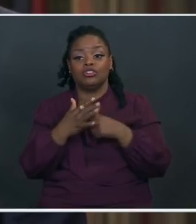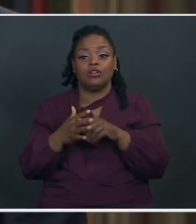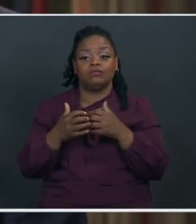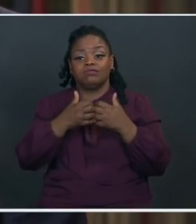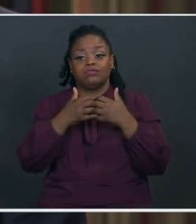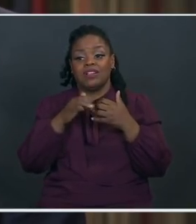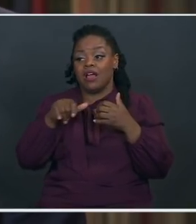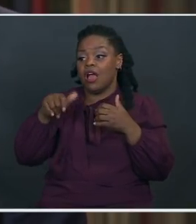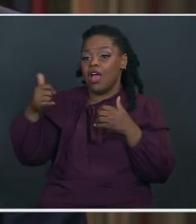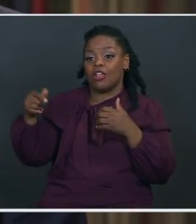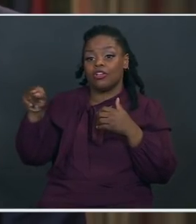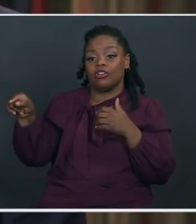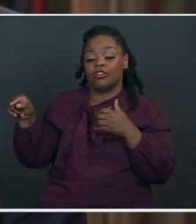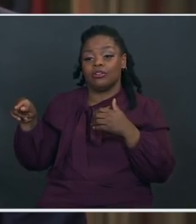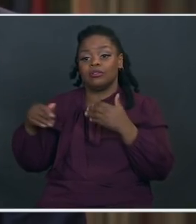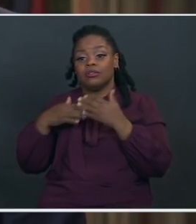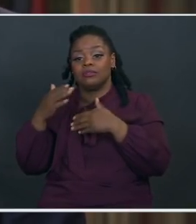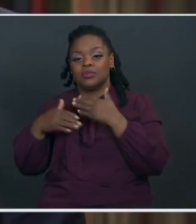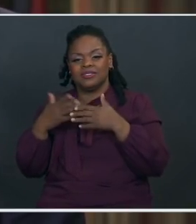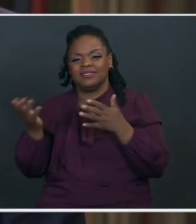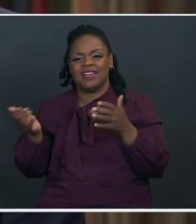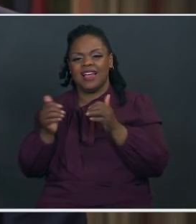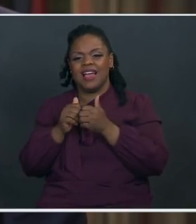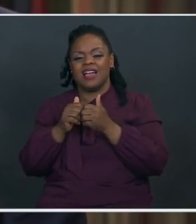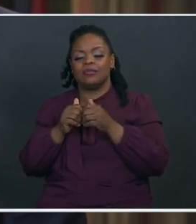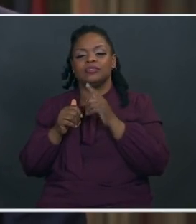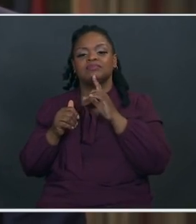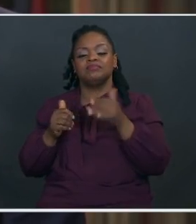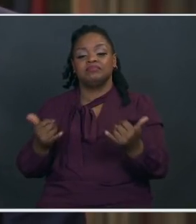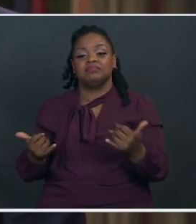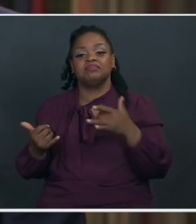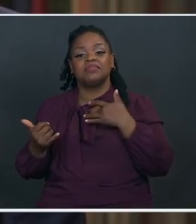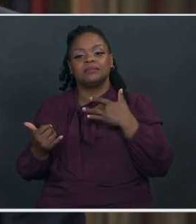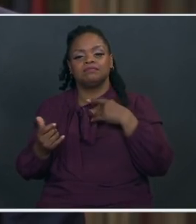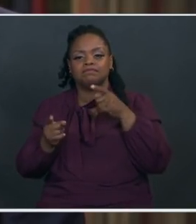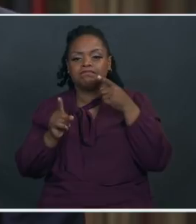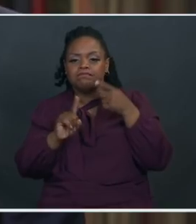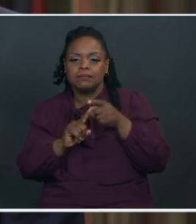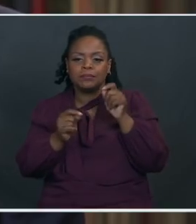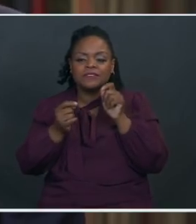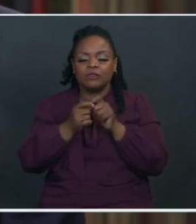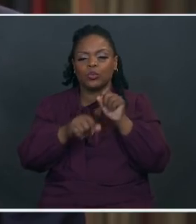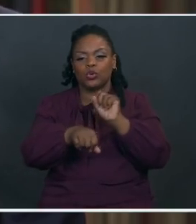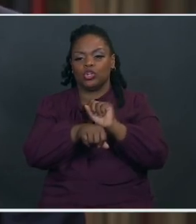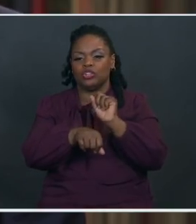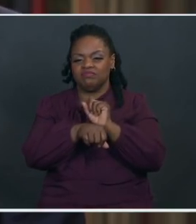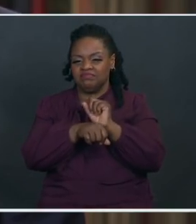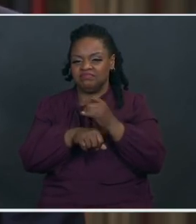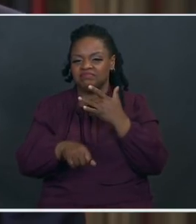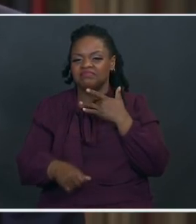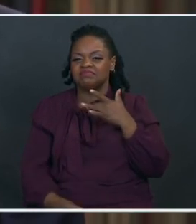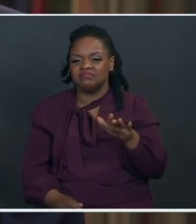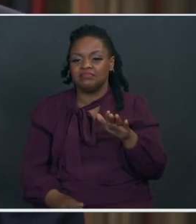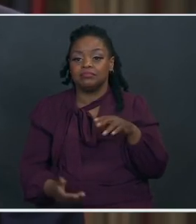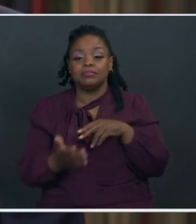and have to be done in a way that actually completely works. But we will not be afraid to explore every option